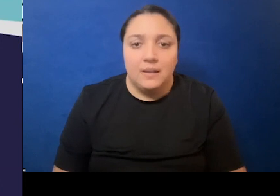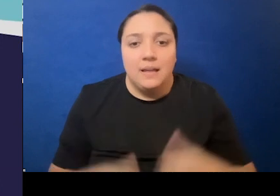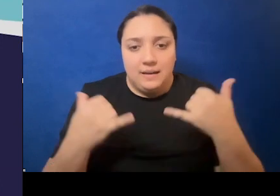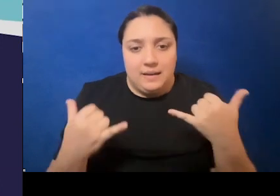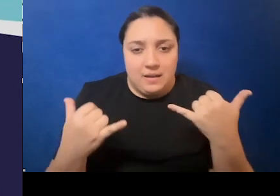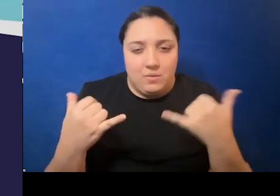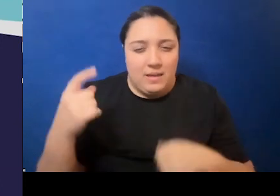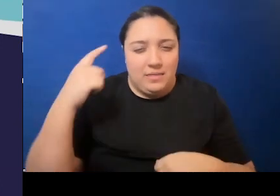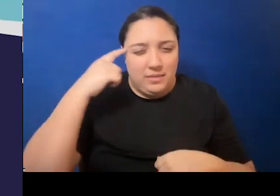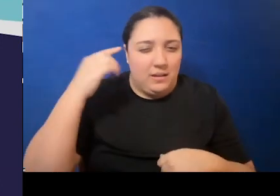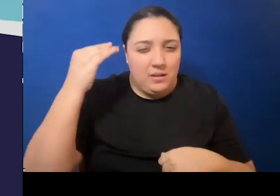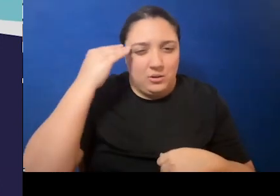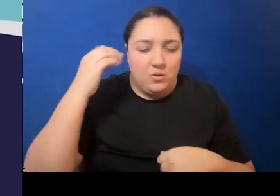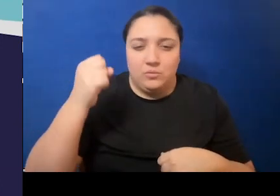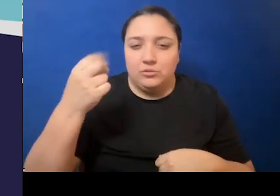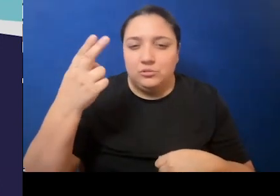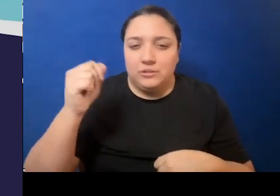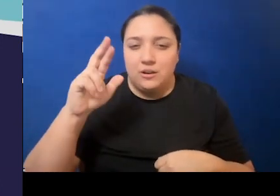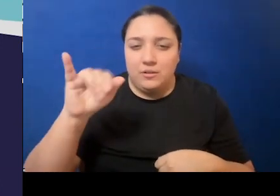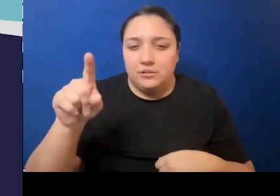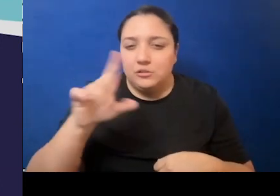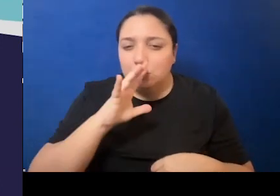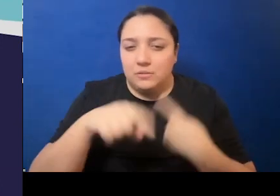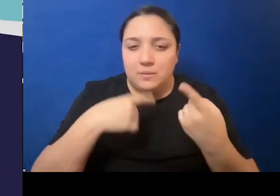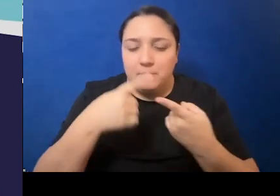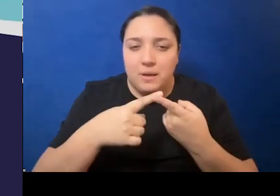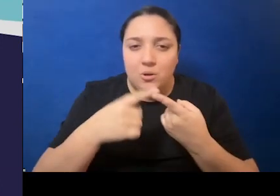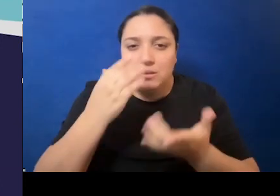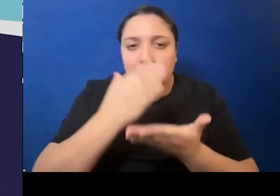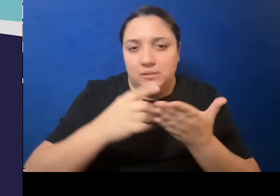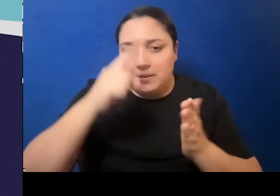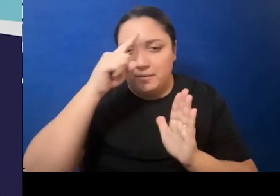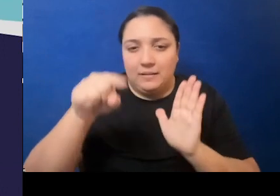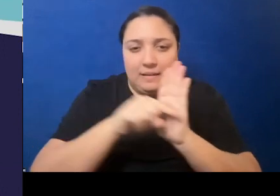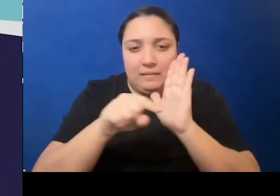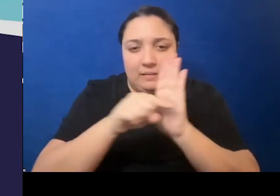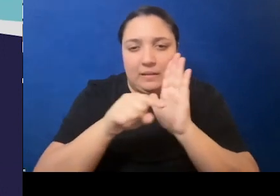ABOUT THIS TOO AND SORT OF THE STIGMA COMING UP AND BOTH